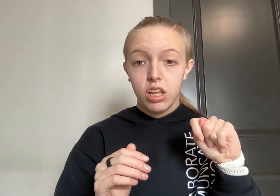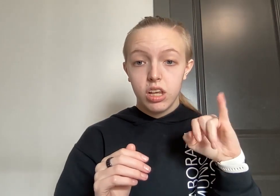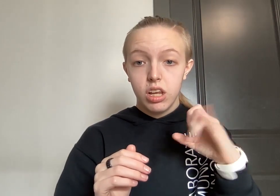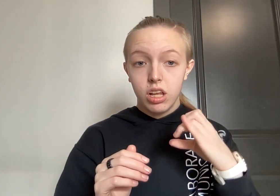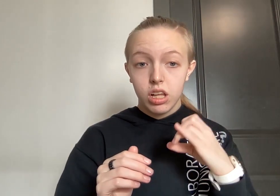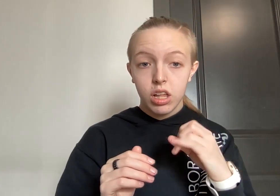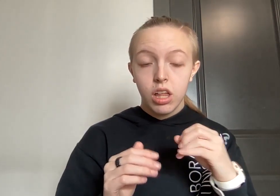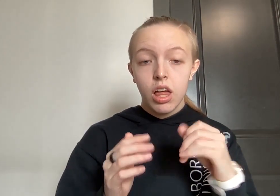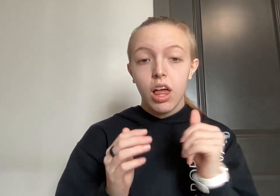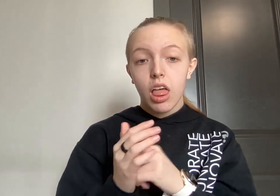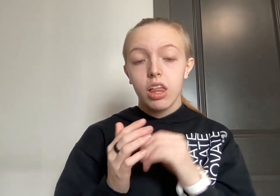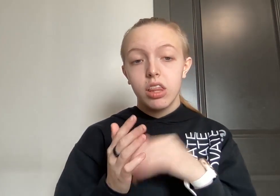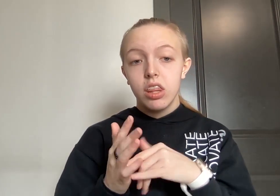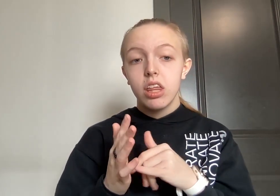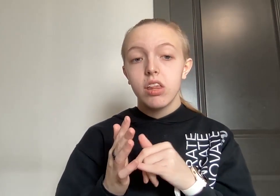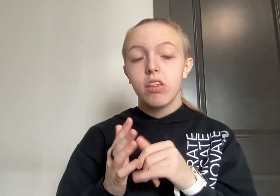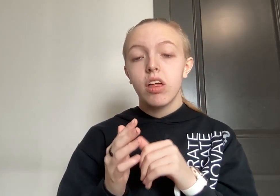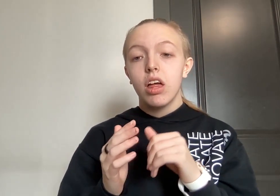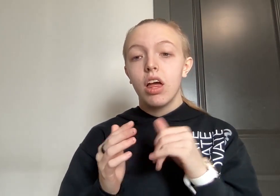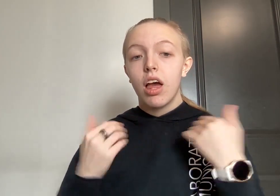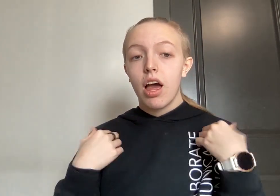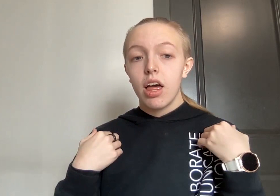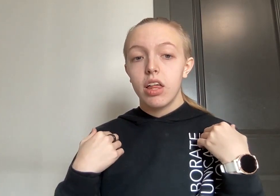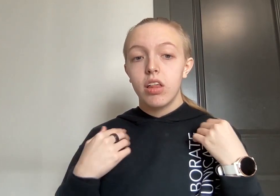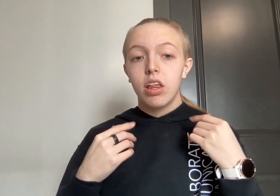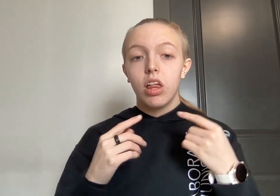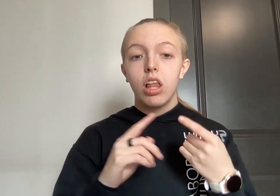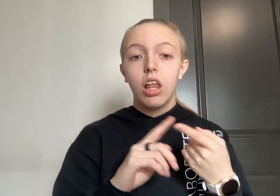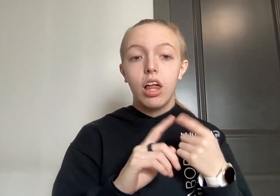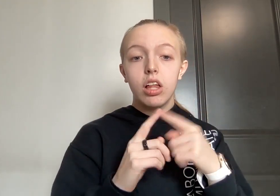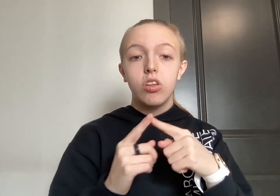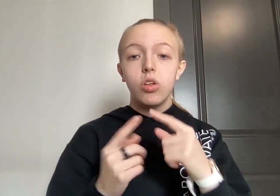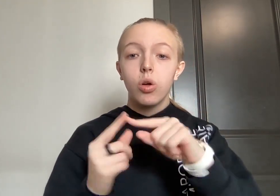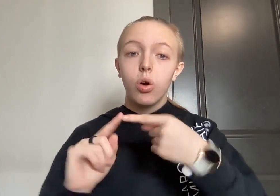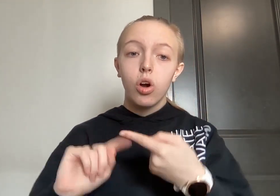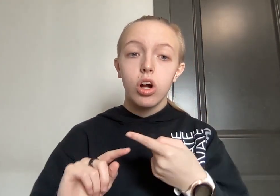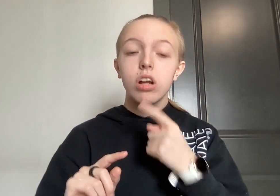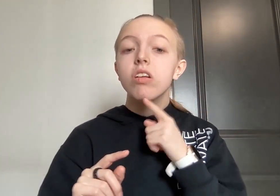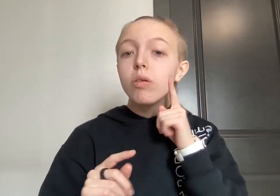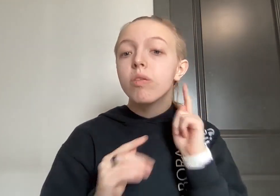and this has also led to hurting the deaf community